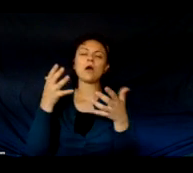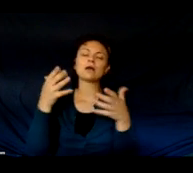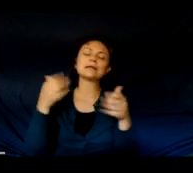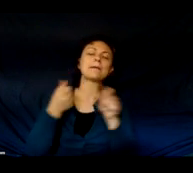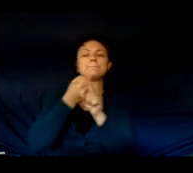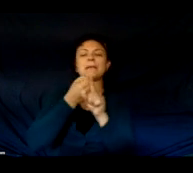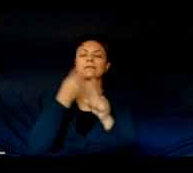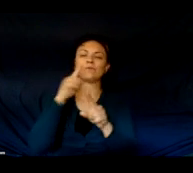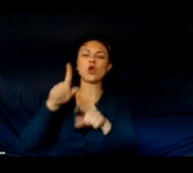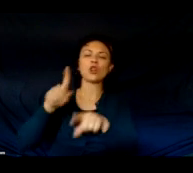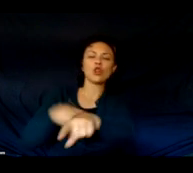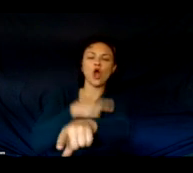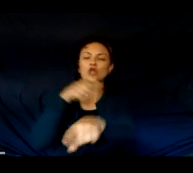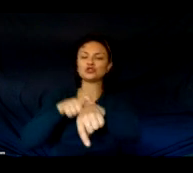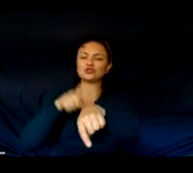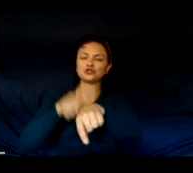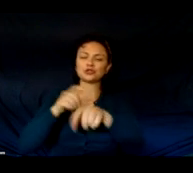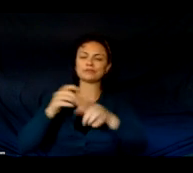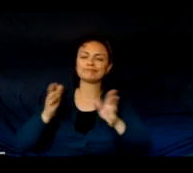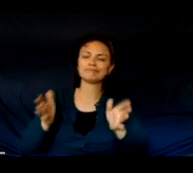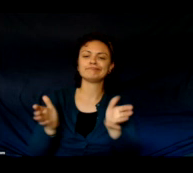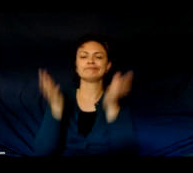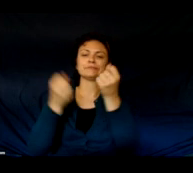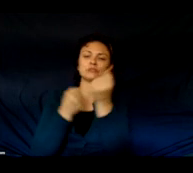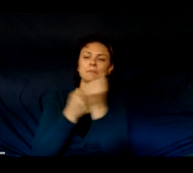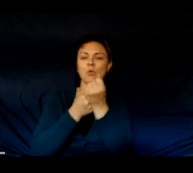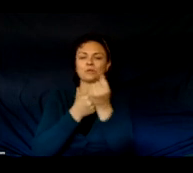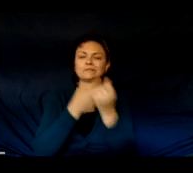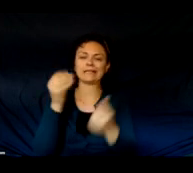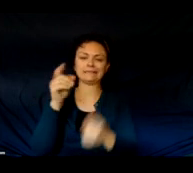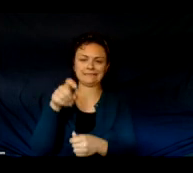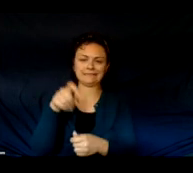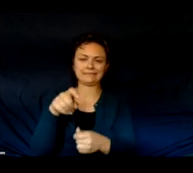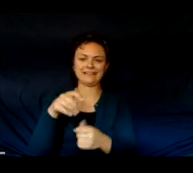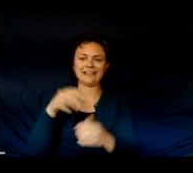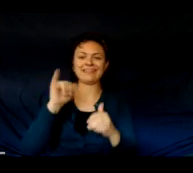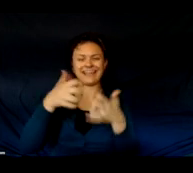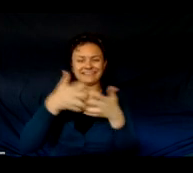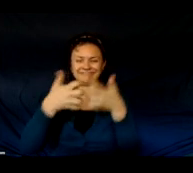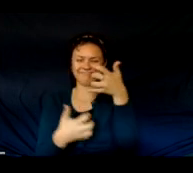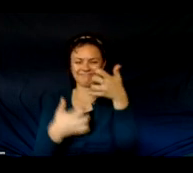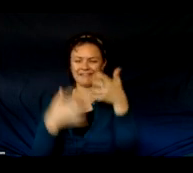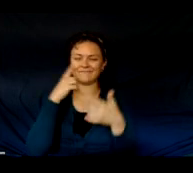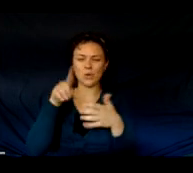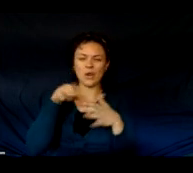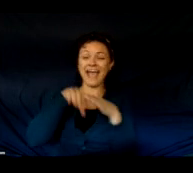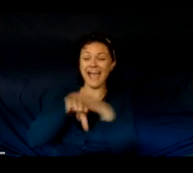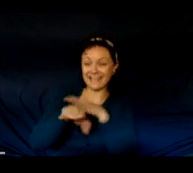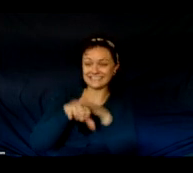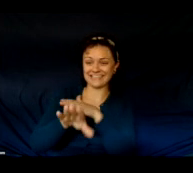The race disparities in access two, and utilization of